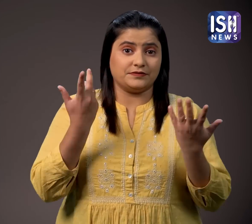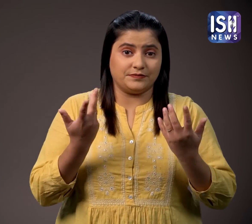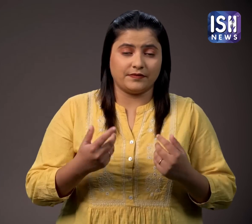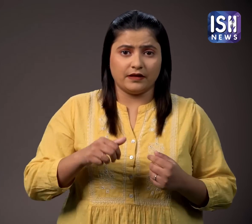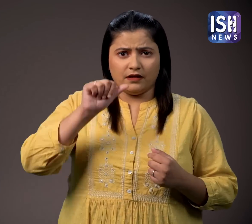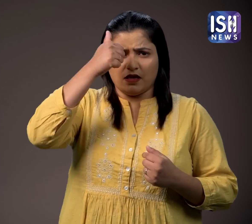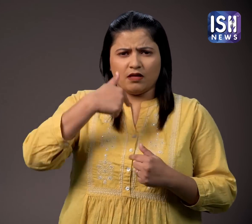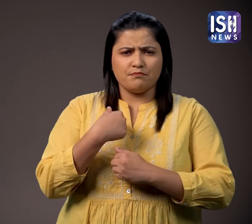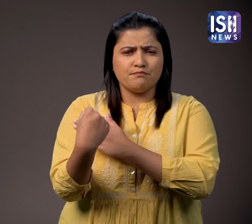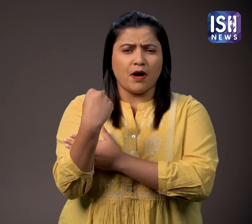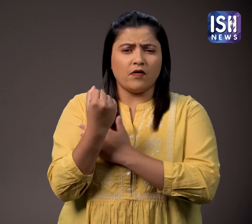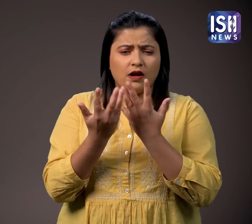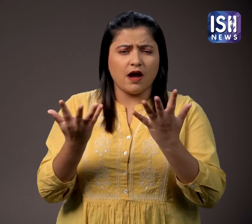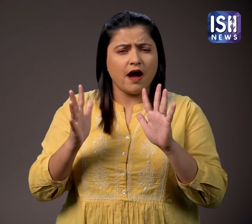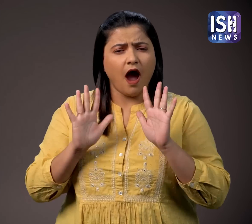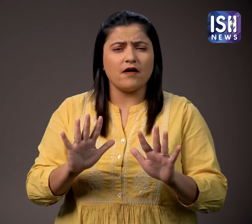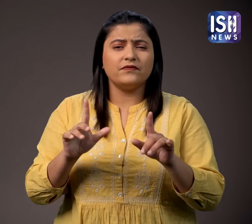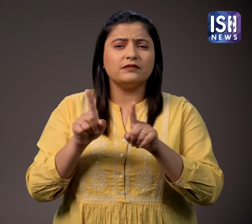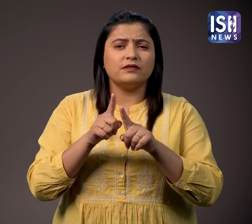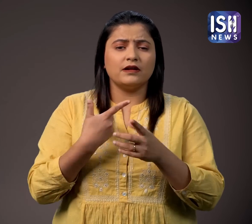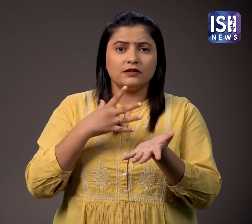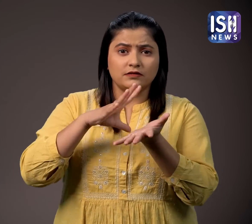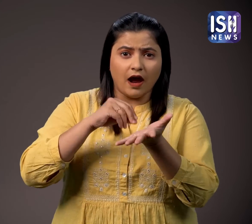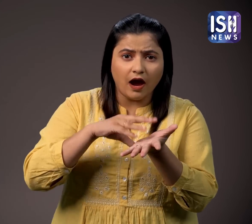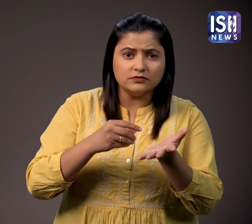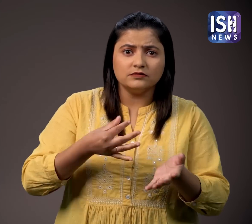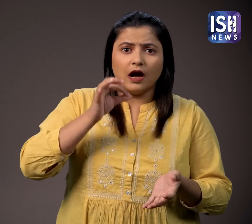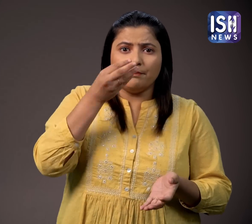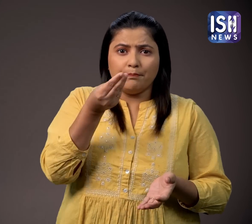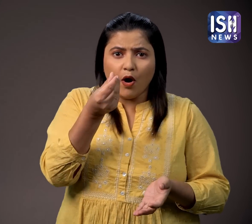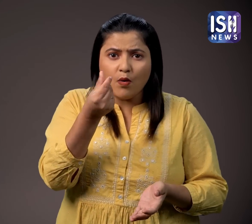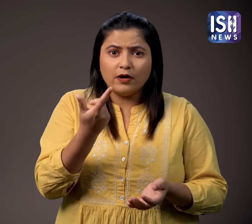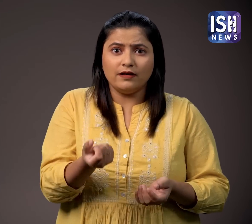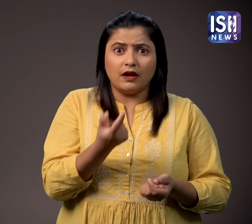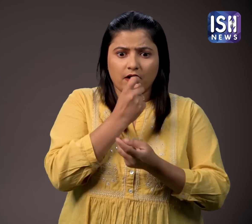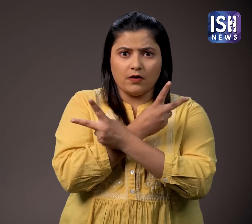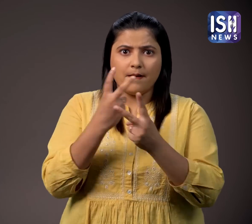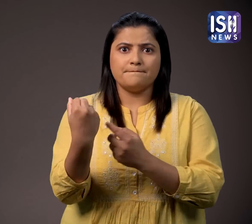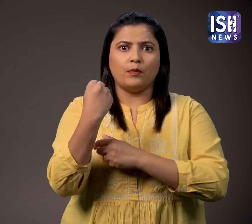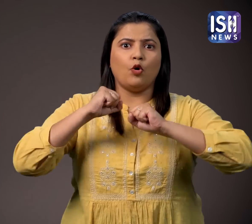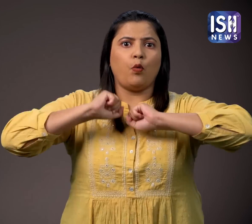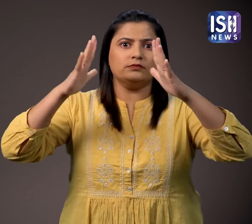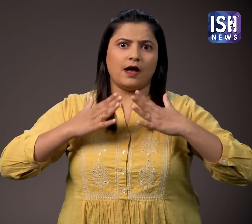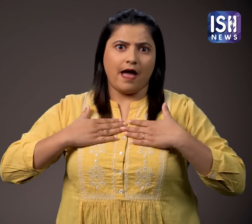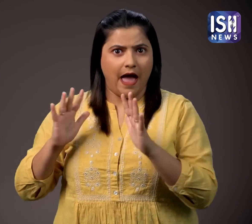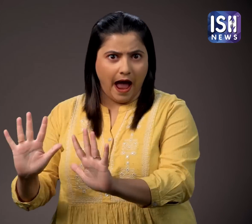India exports rice, tea powder and pharma drugs.